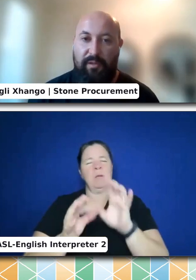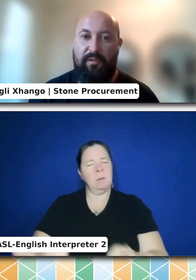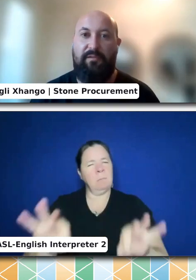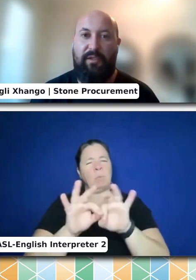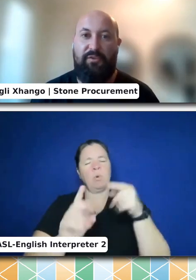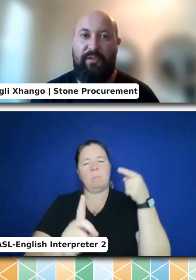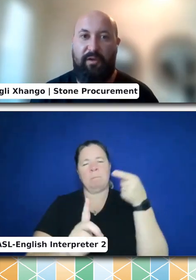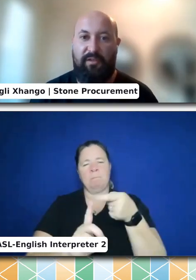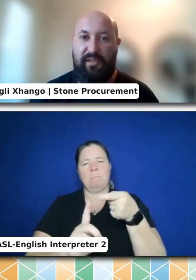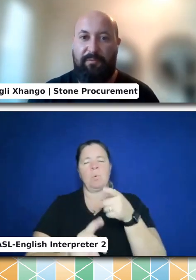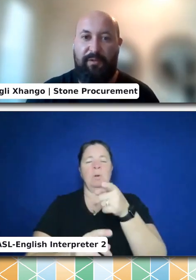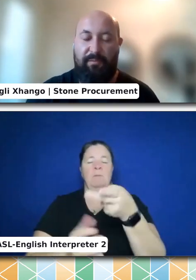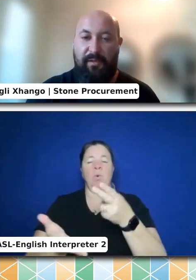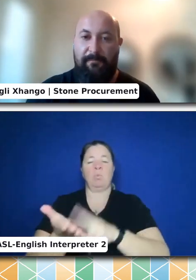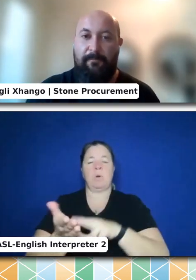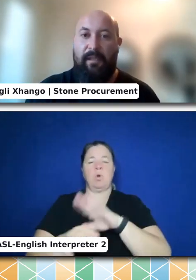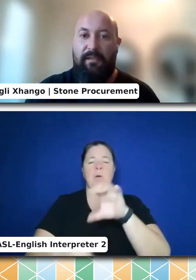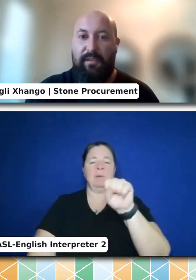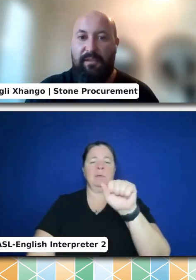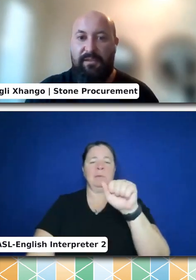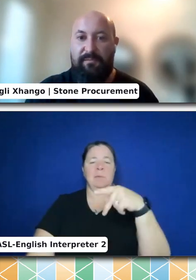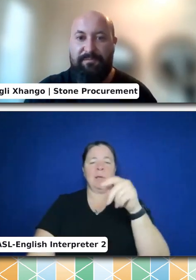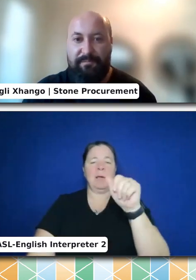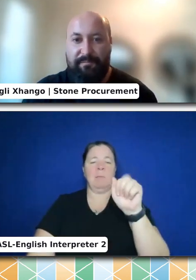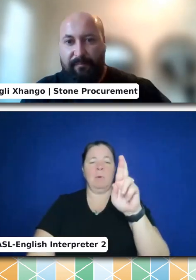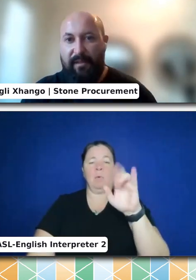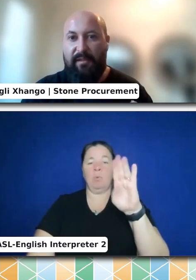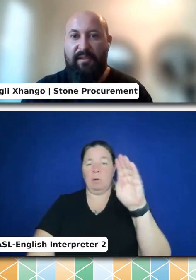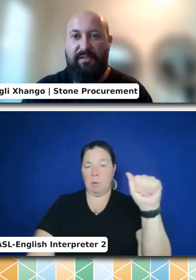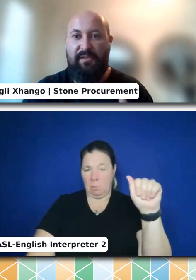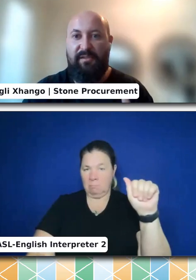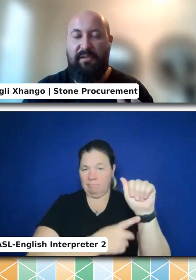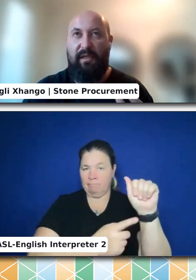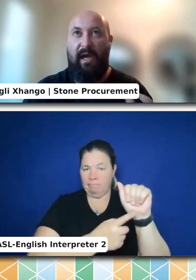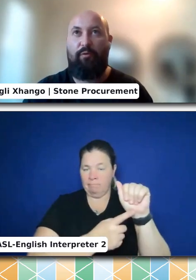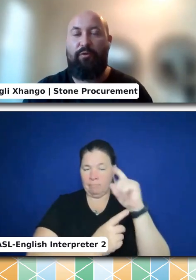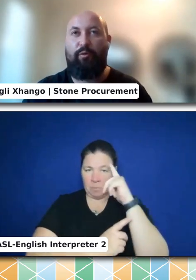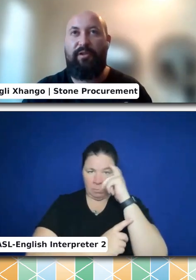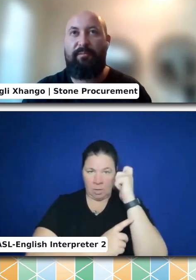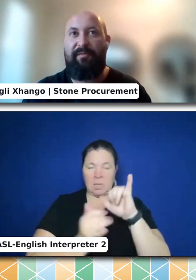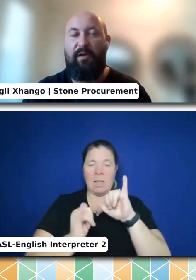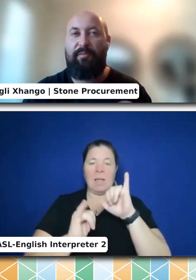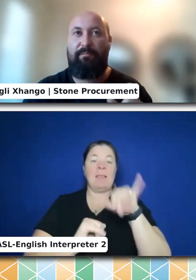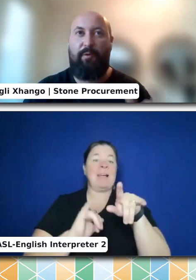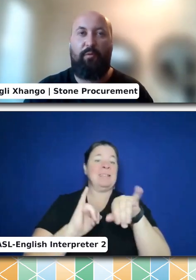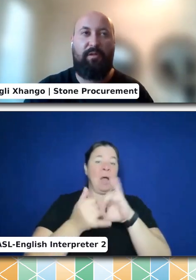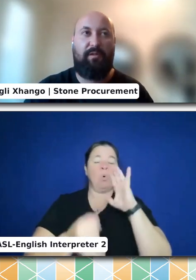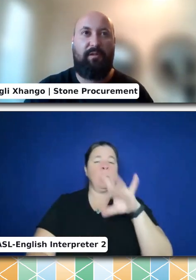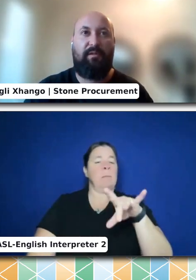Registering on SOP Ariba. Because this is how you're going to be found by both.